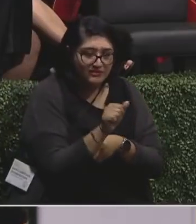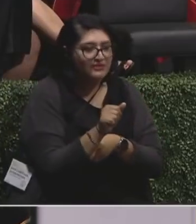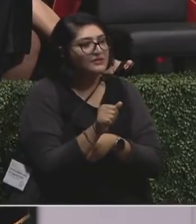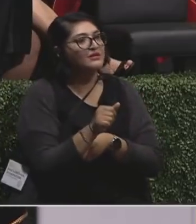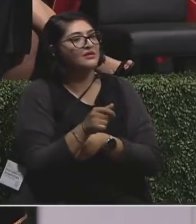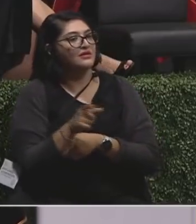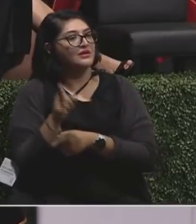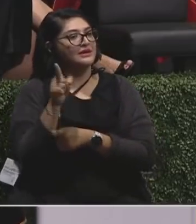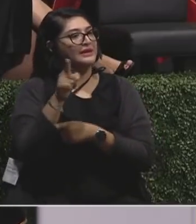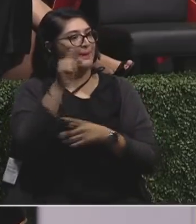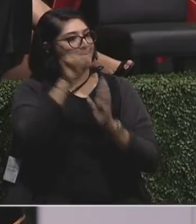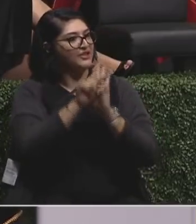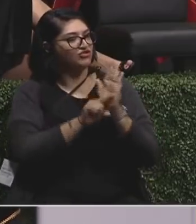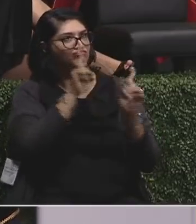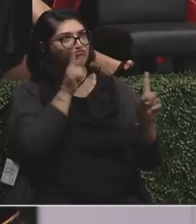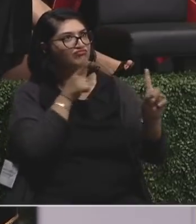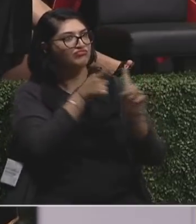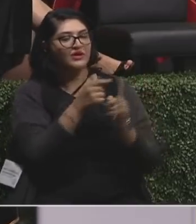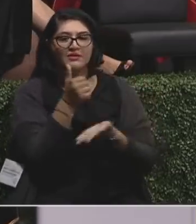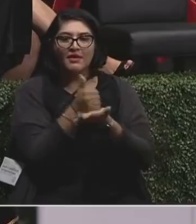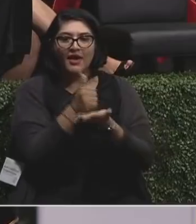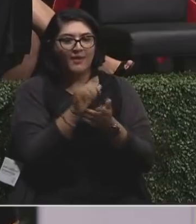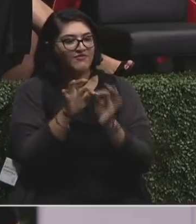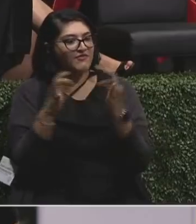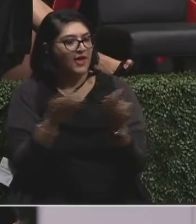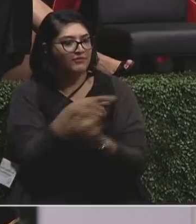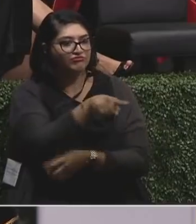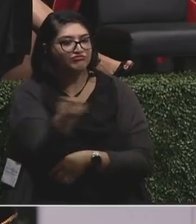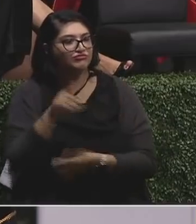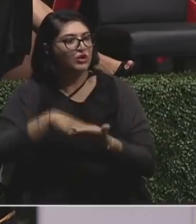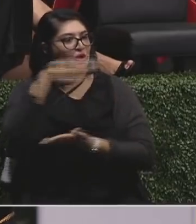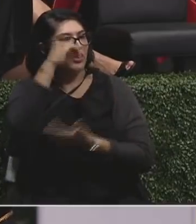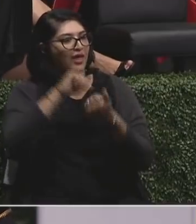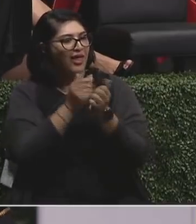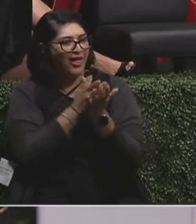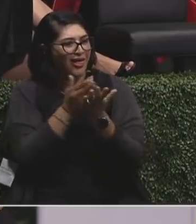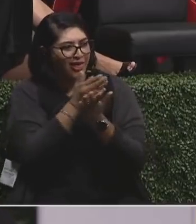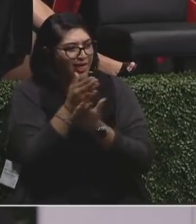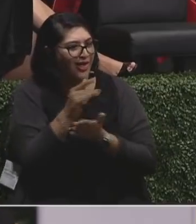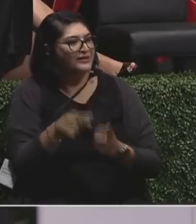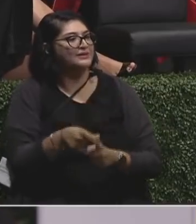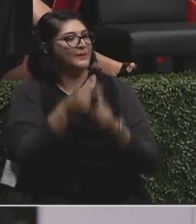CHALLENGES FACED BY IMMIGRANT STUDENTS WITH DISABILITIES AND MADE IT HIS MISSION TO